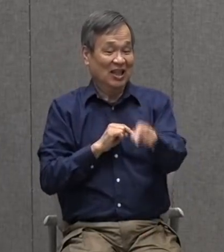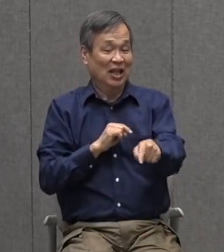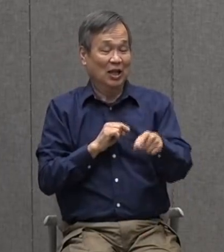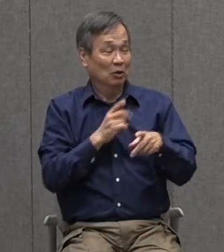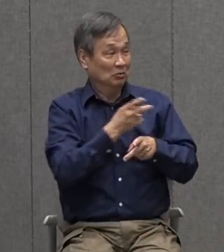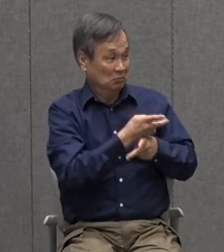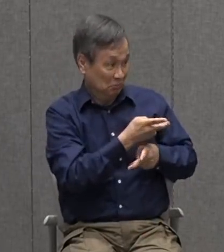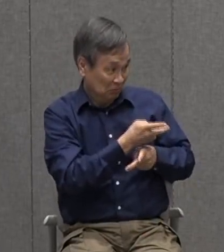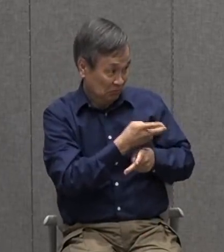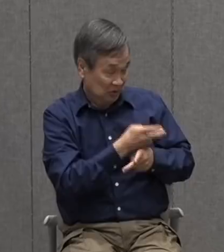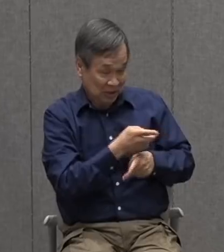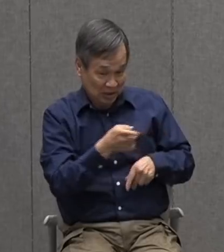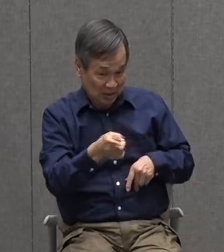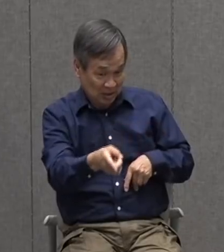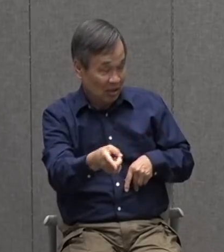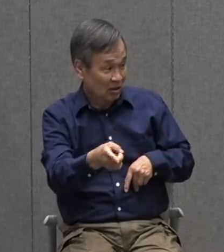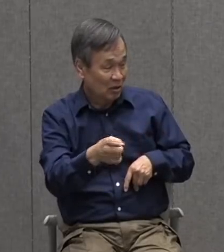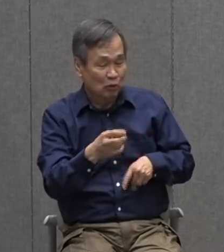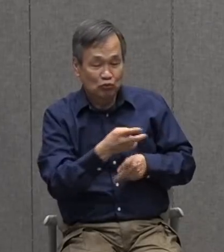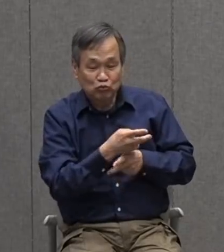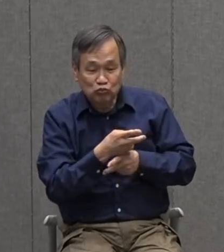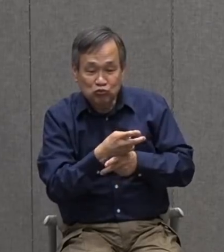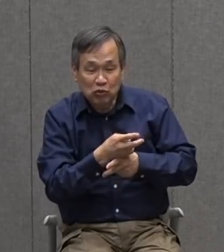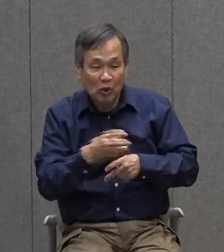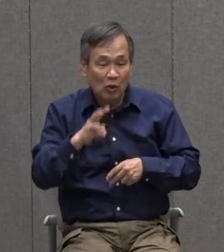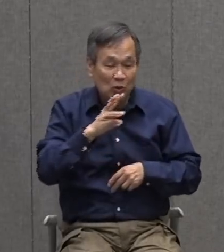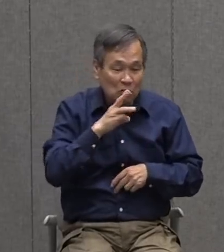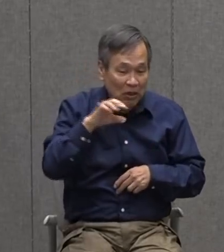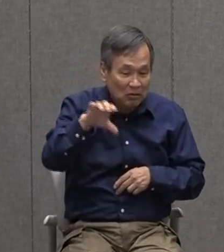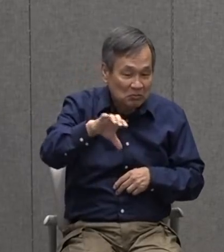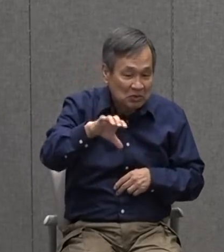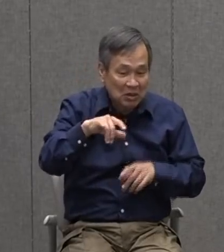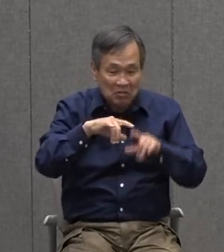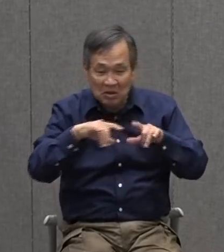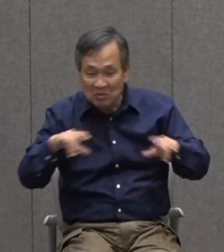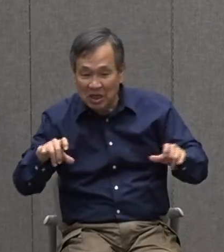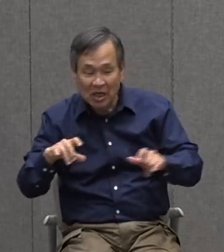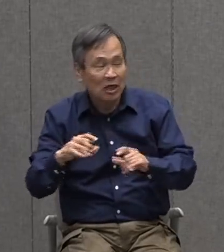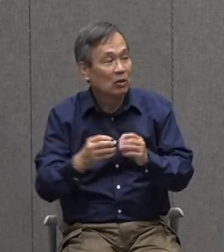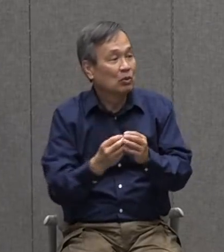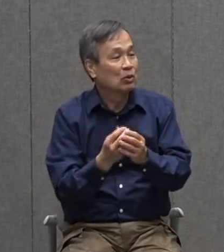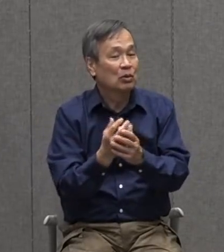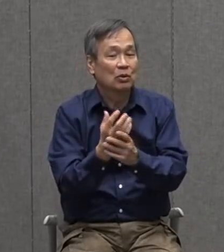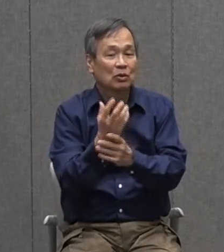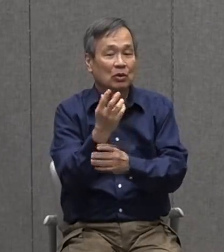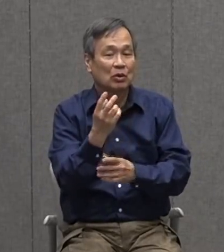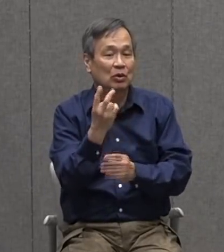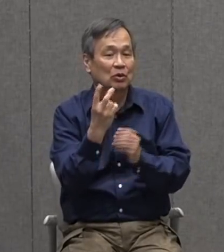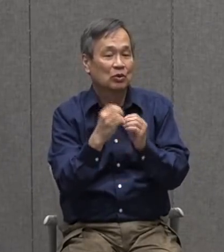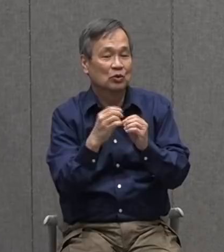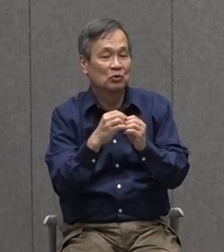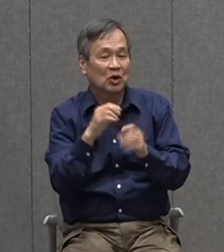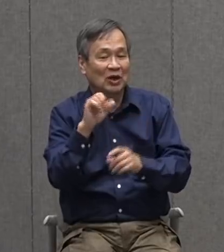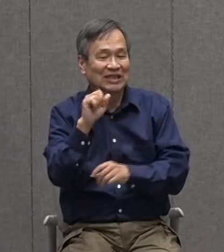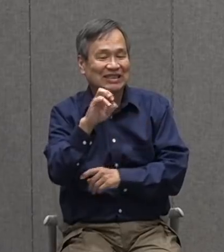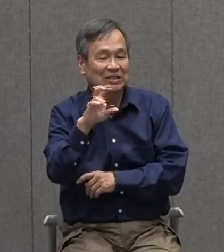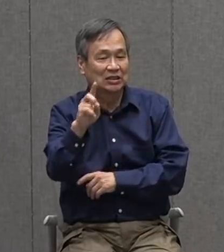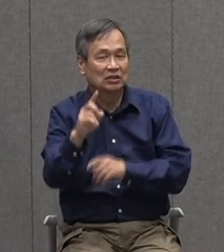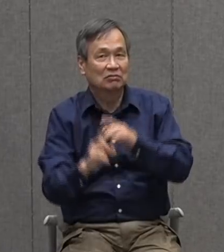and take care for it well, I promise you it will grow and give you two more magic seeds in the fall.